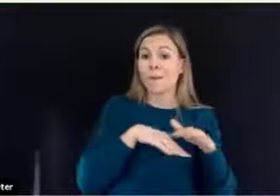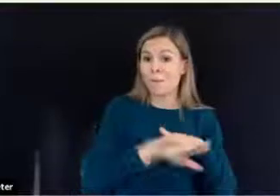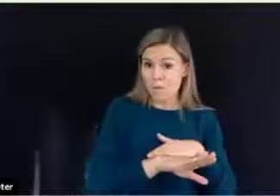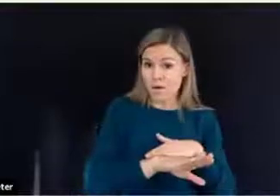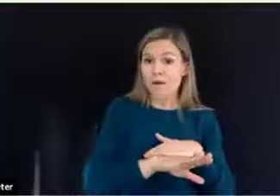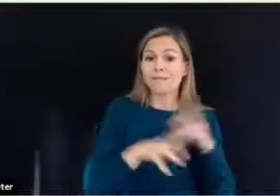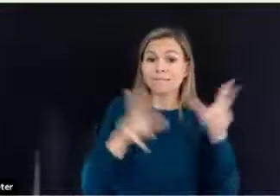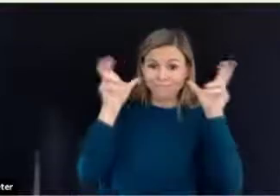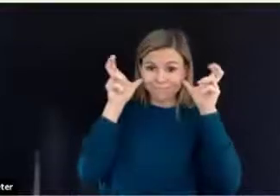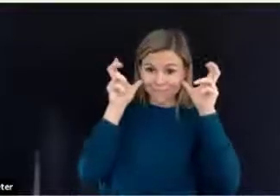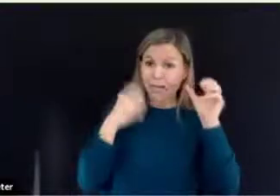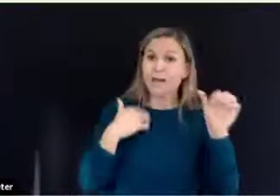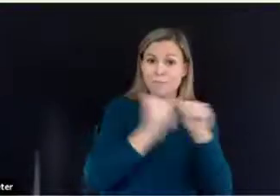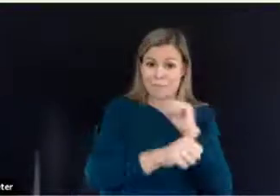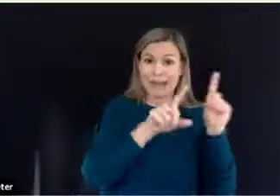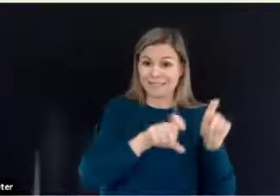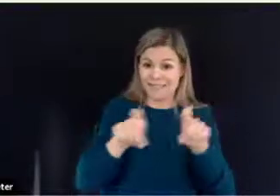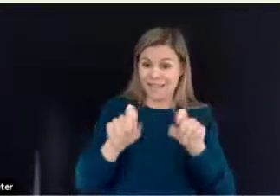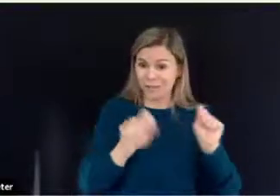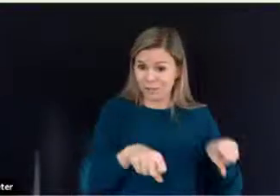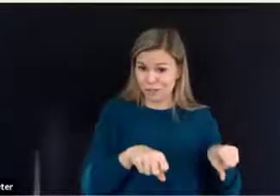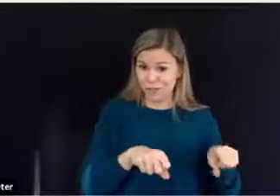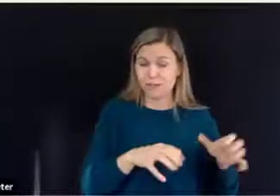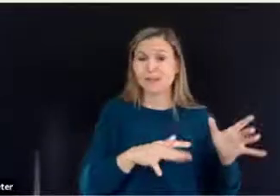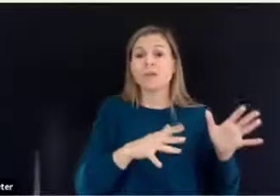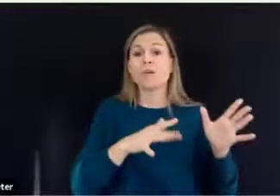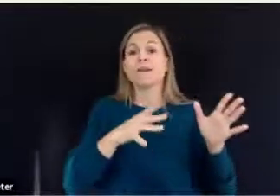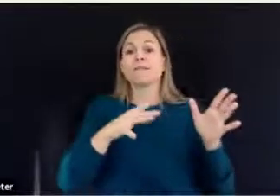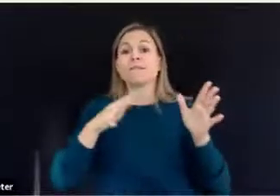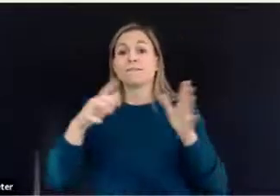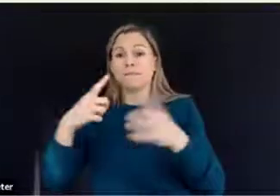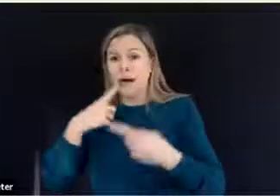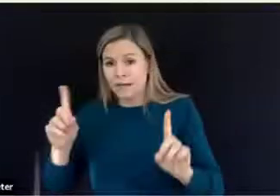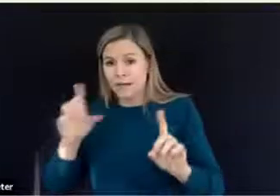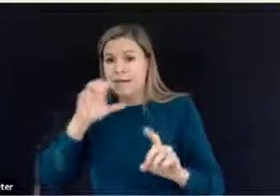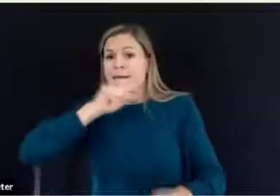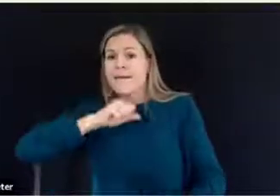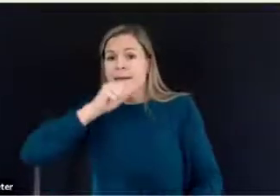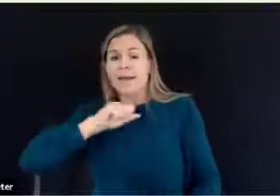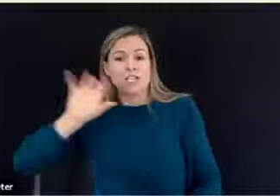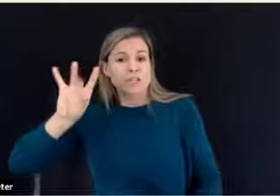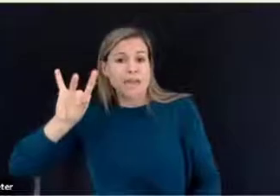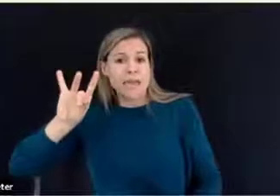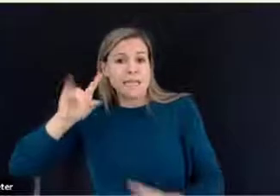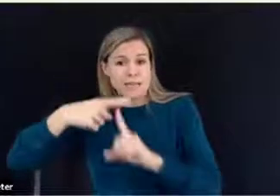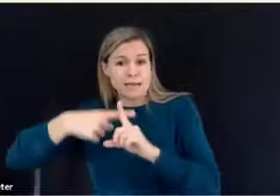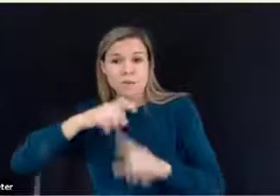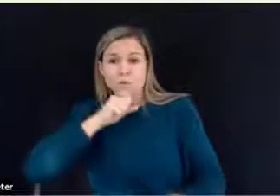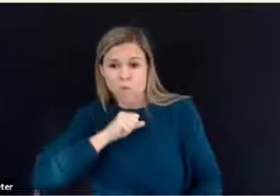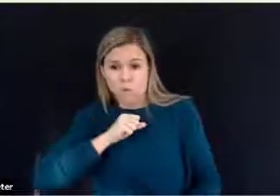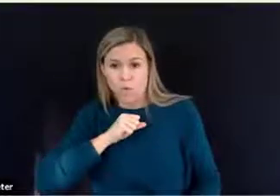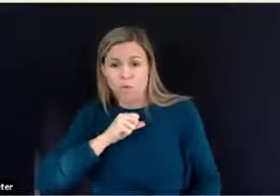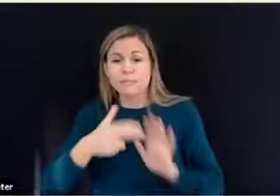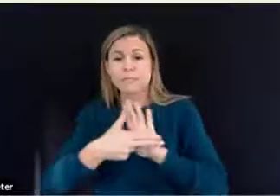So finally, at the age of 18 months, he was diagnosed with an unknown type